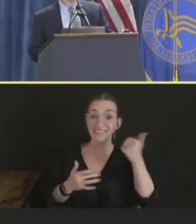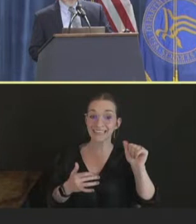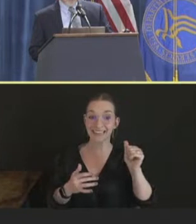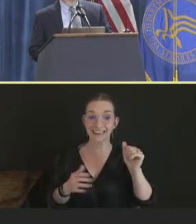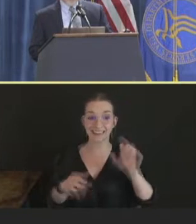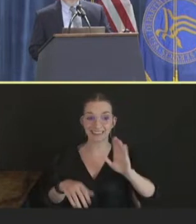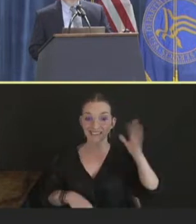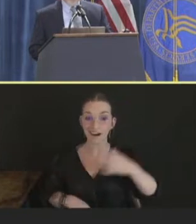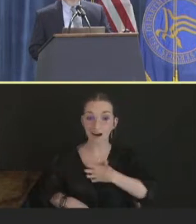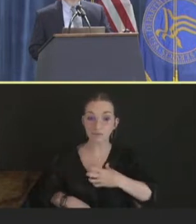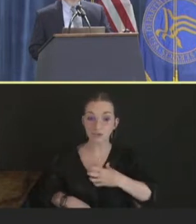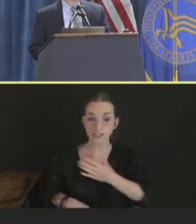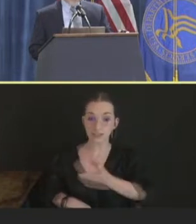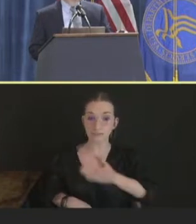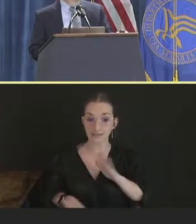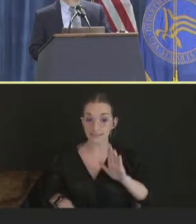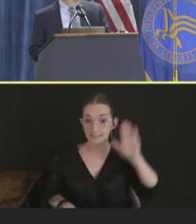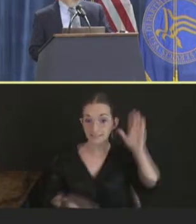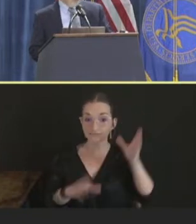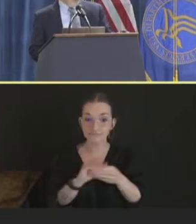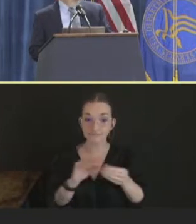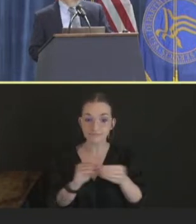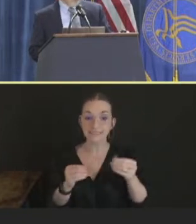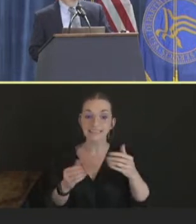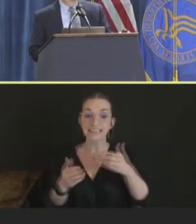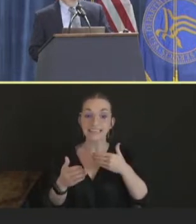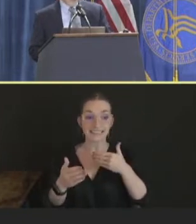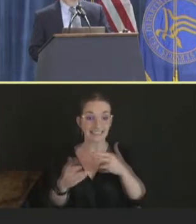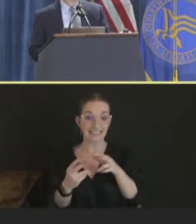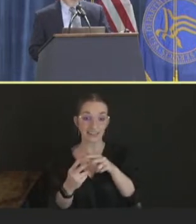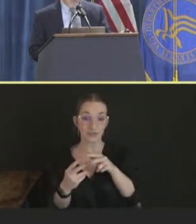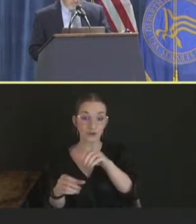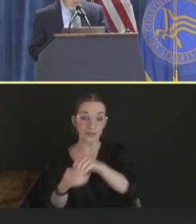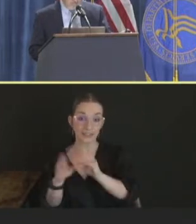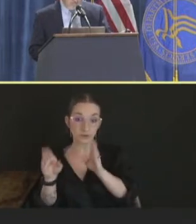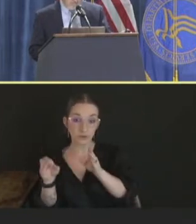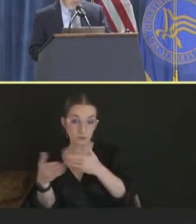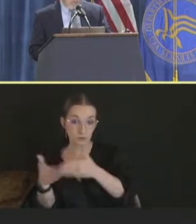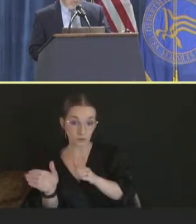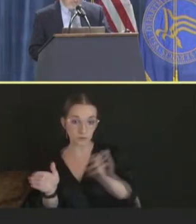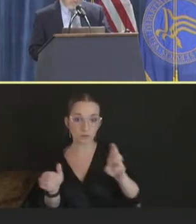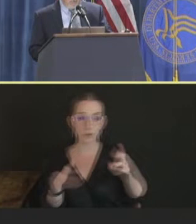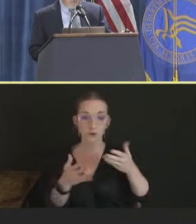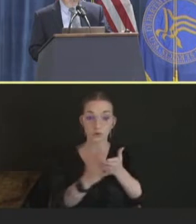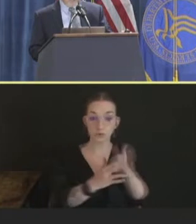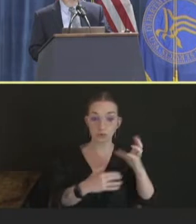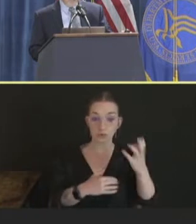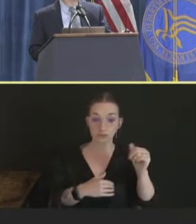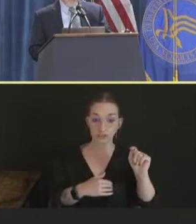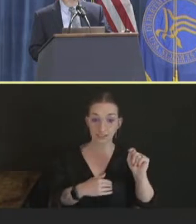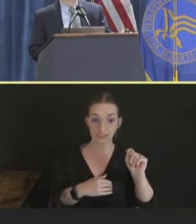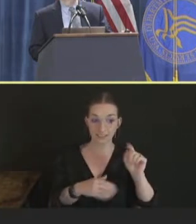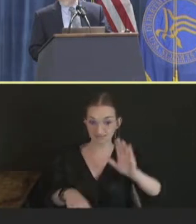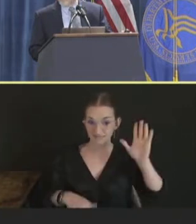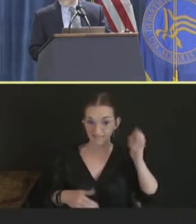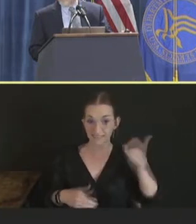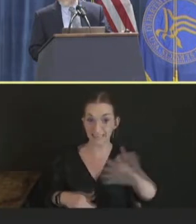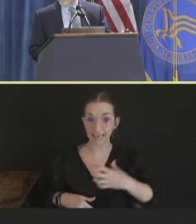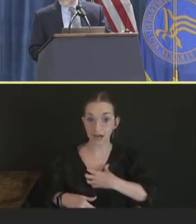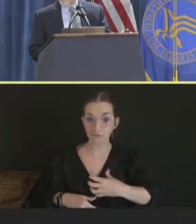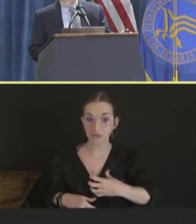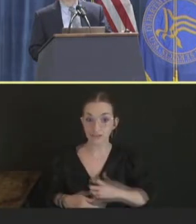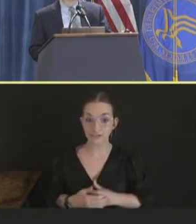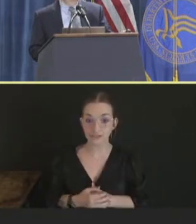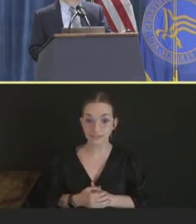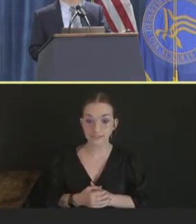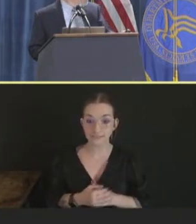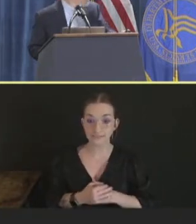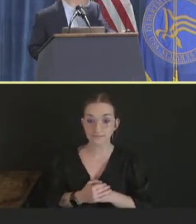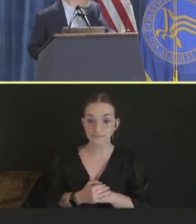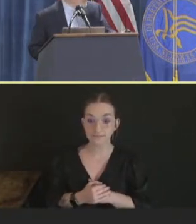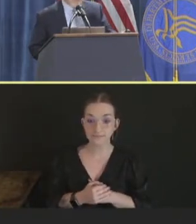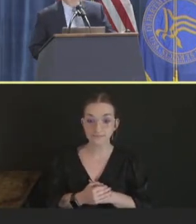so either verbally here in the room or through the chat feature.